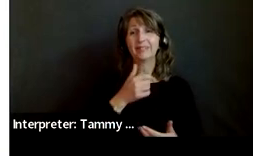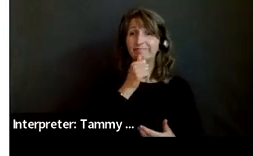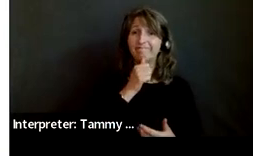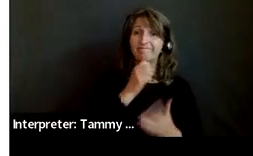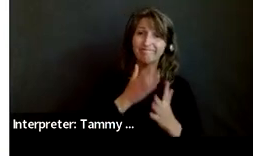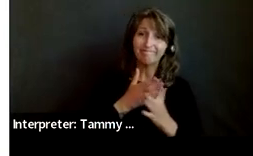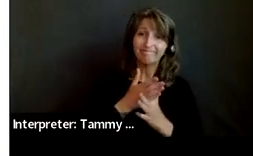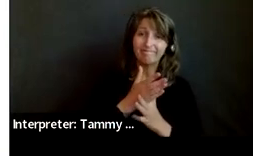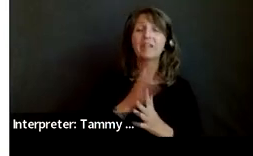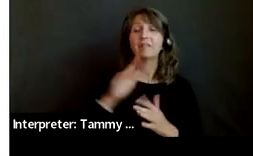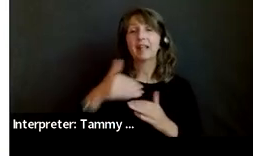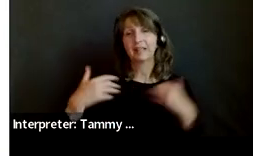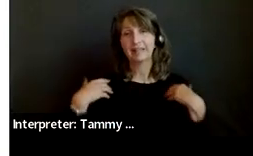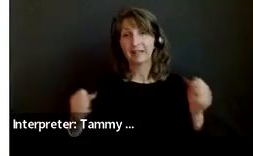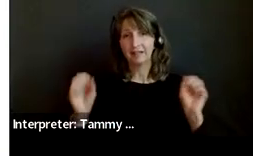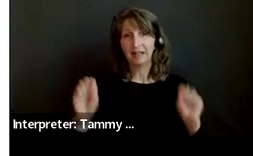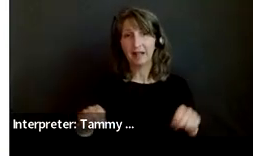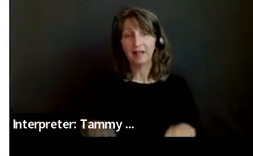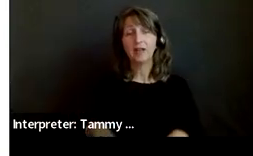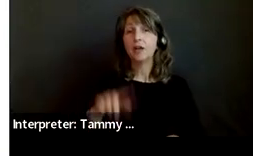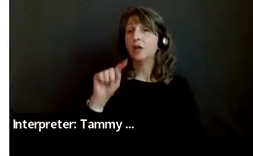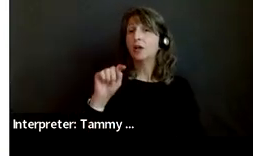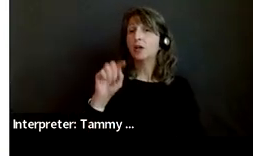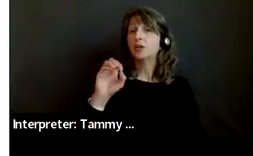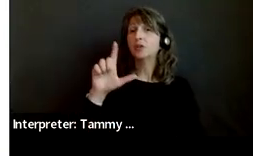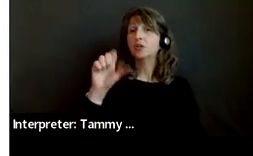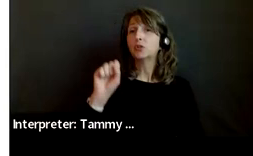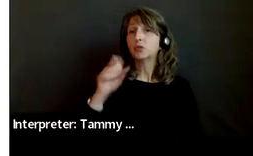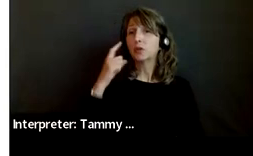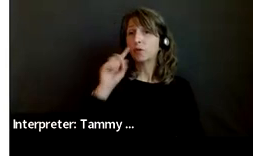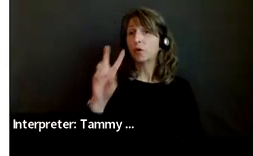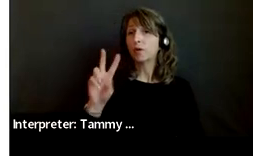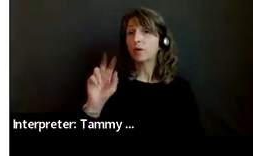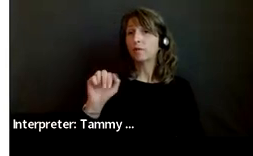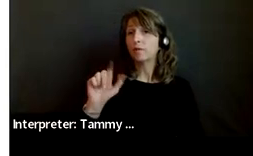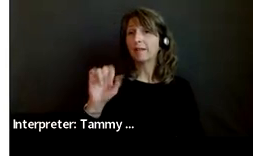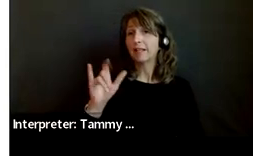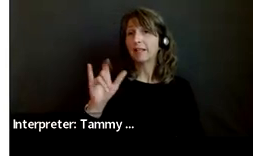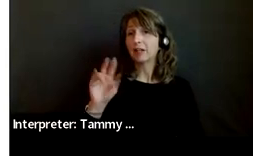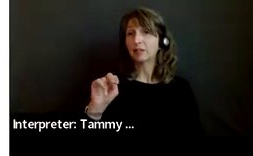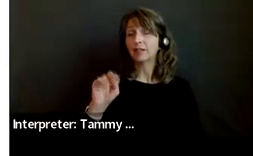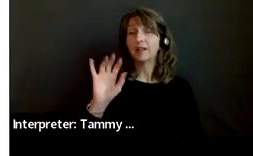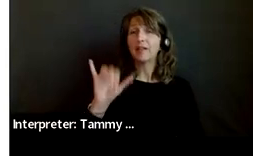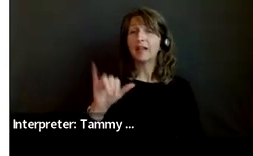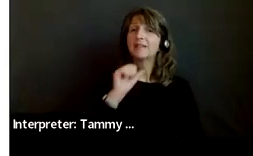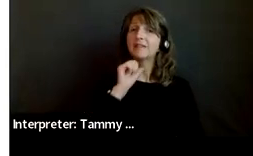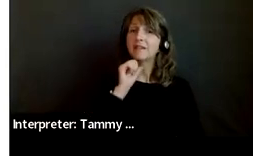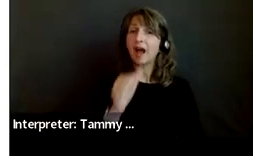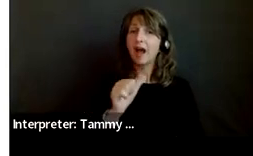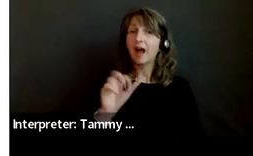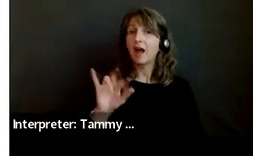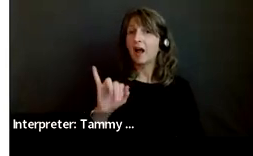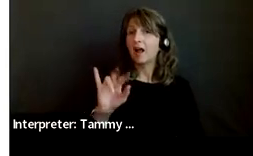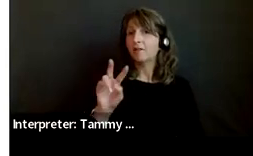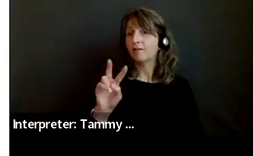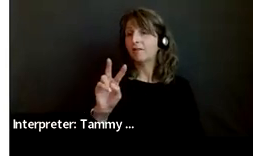So tools for validation, your basic tools that you would utilize would be the tools of nonviolent communication and active listening.